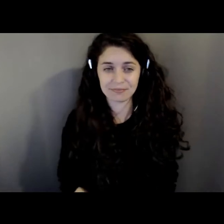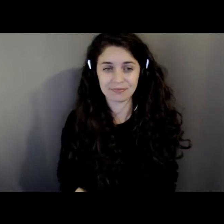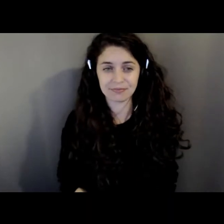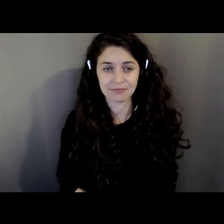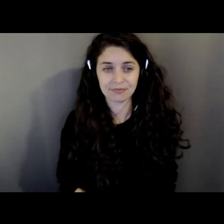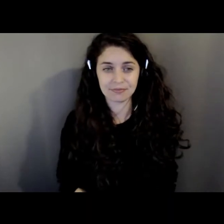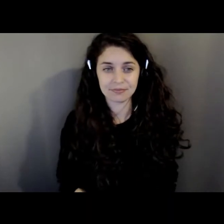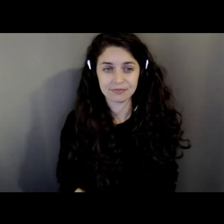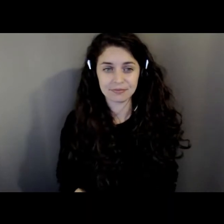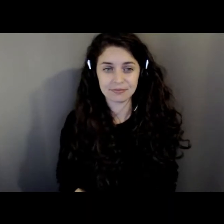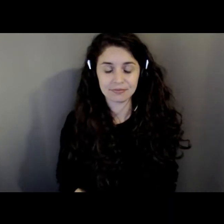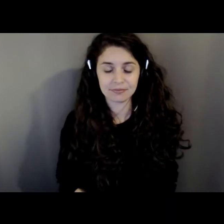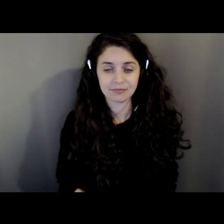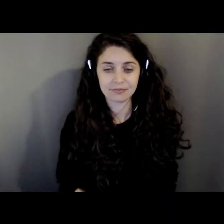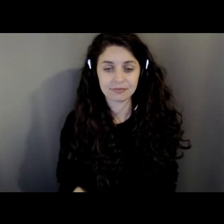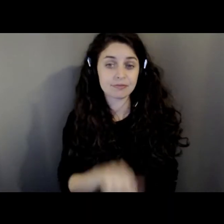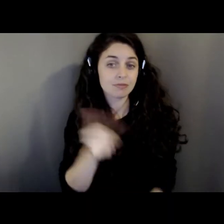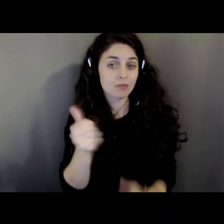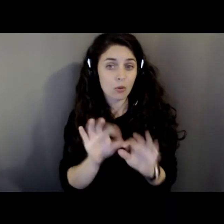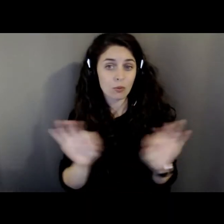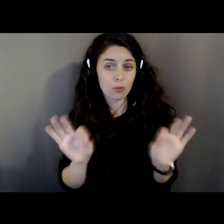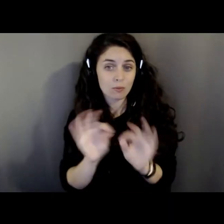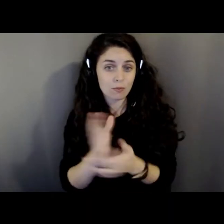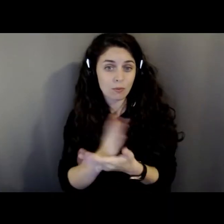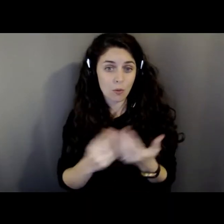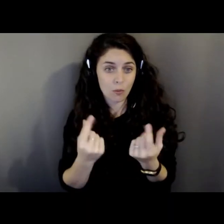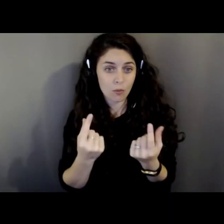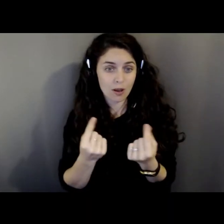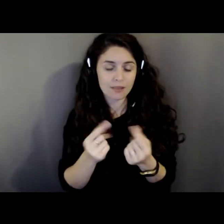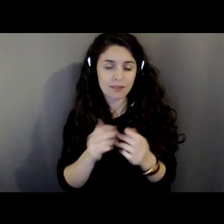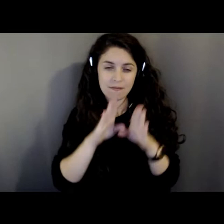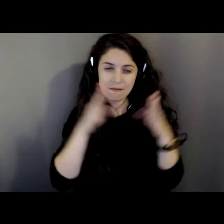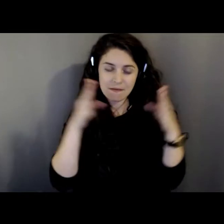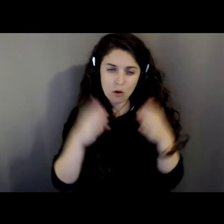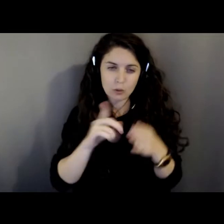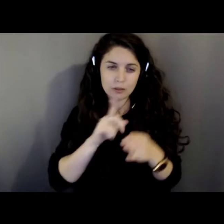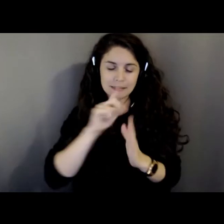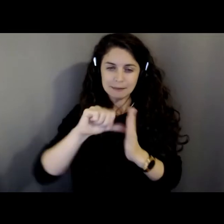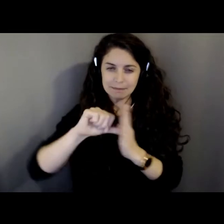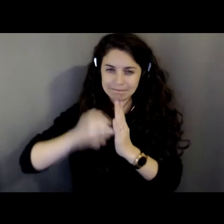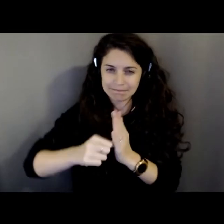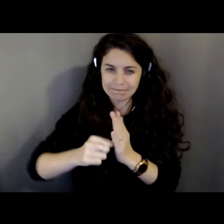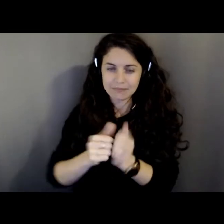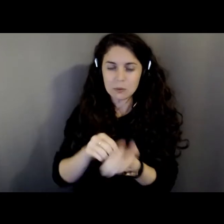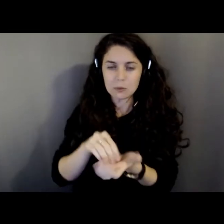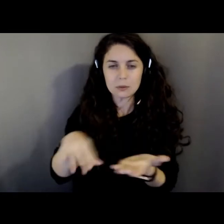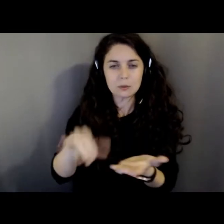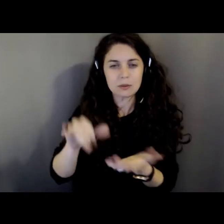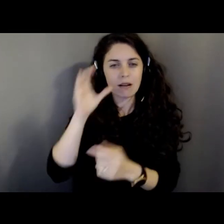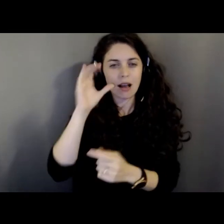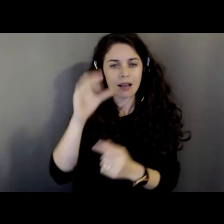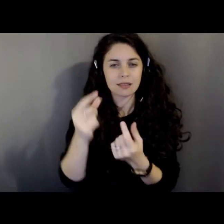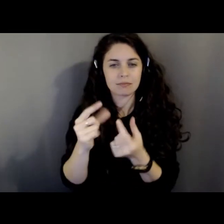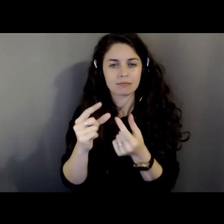a key component is focusing and really instilling in the students the concept of self-advocacy